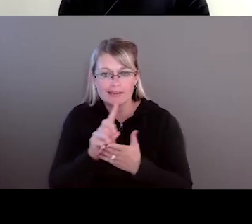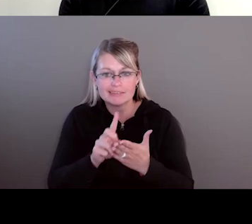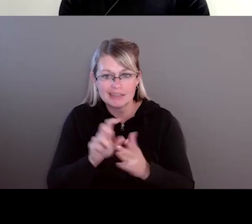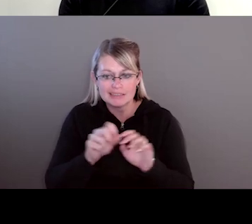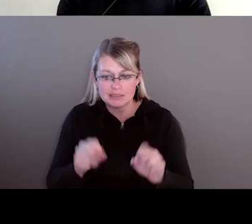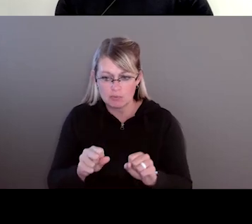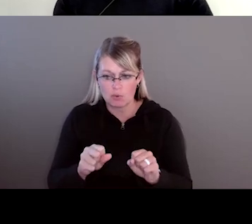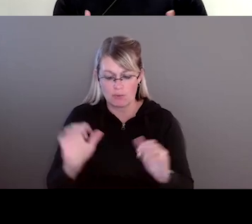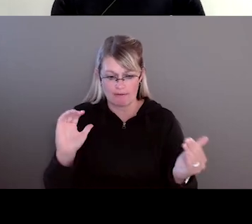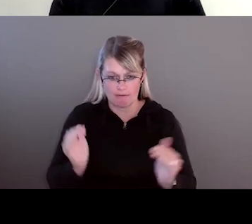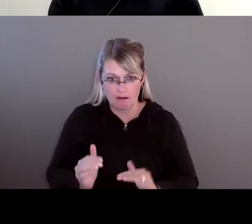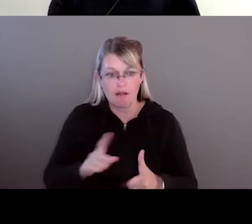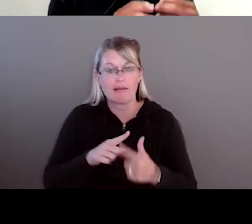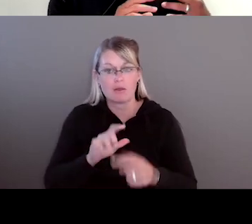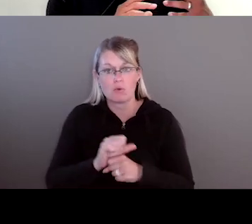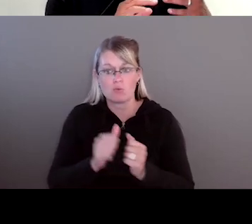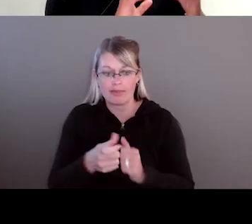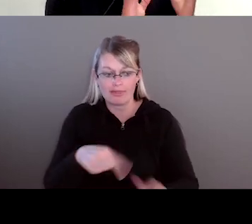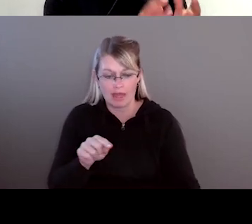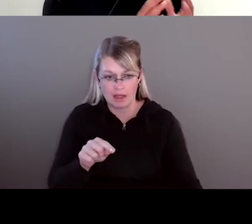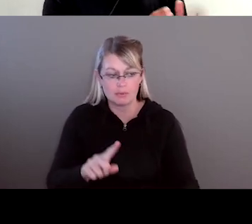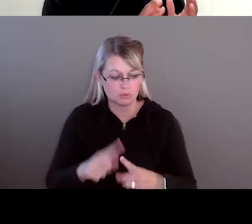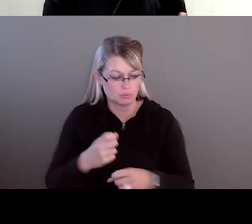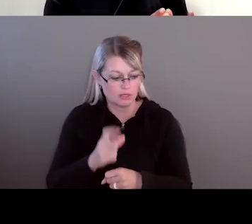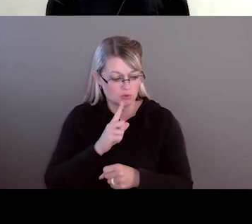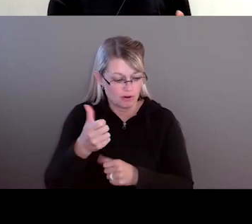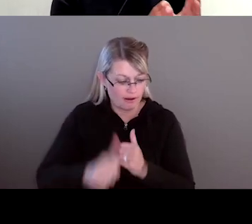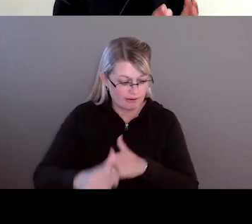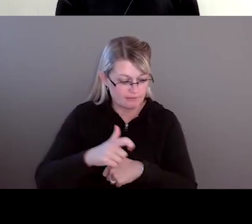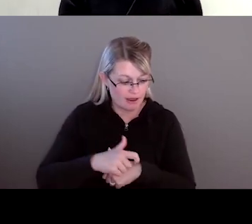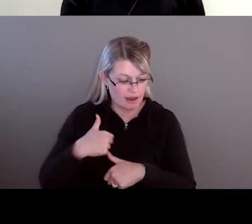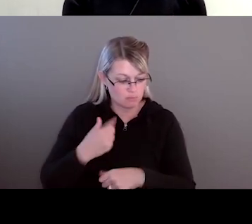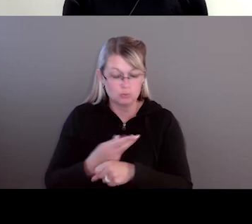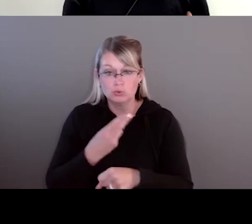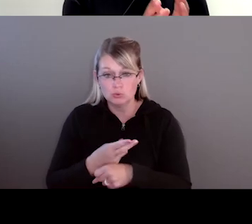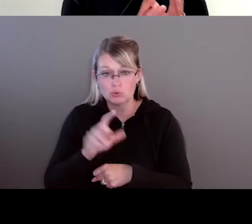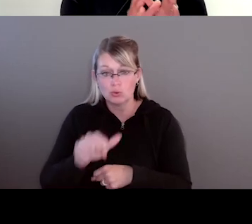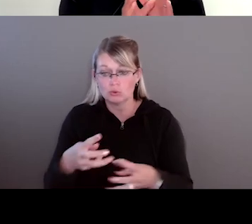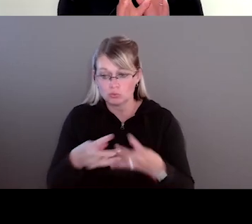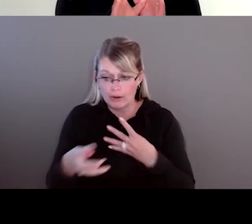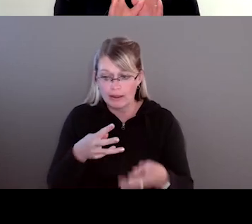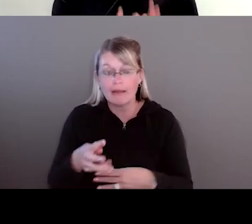down and worked with them to make sure any time we did use these gray s that they were